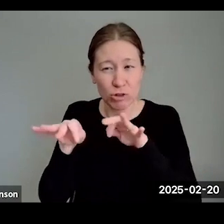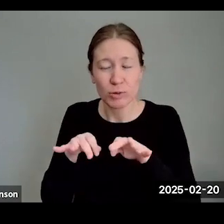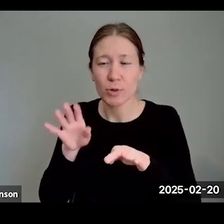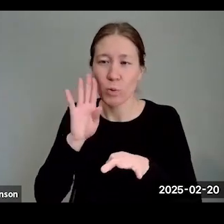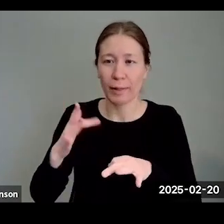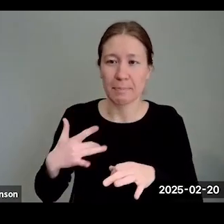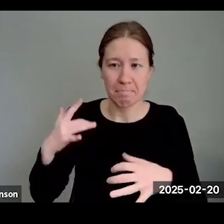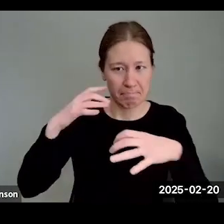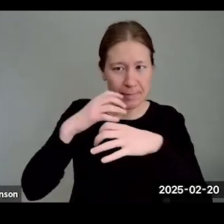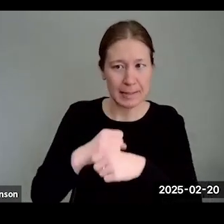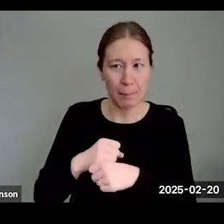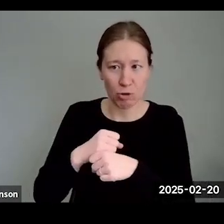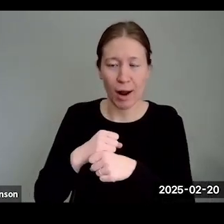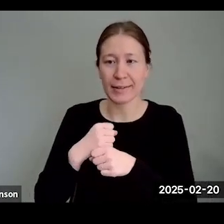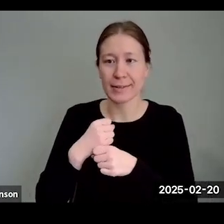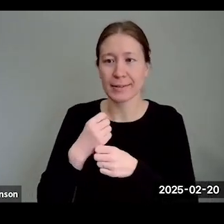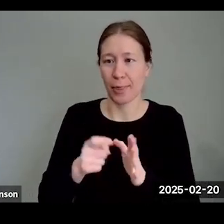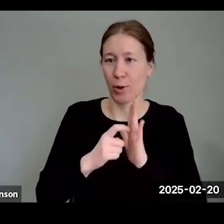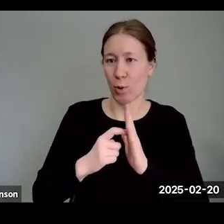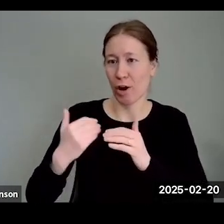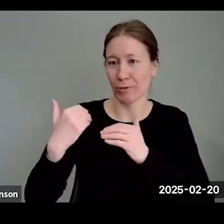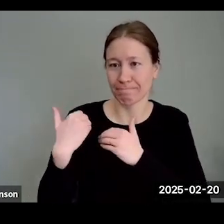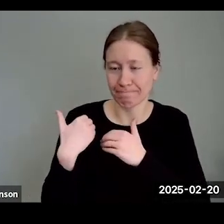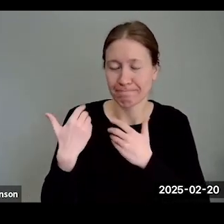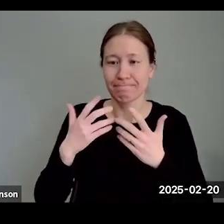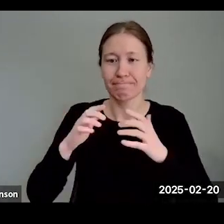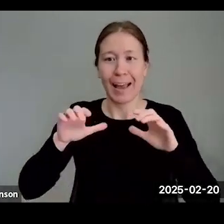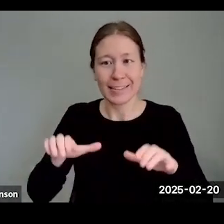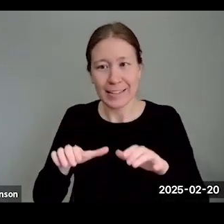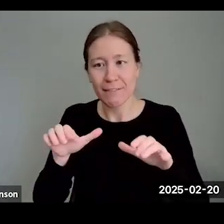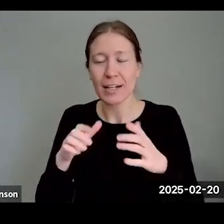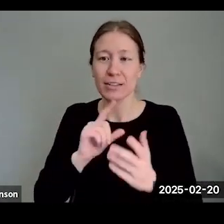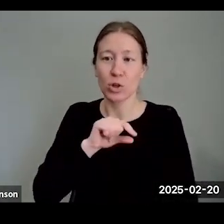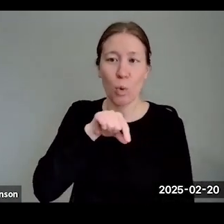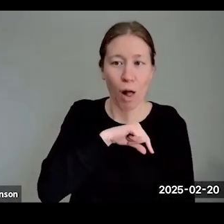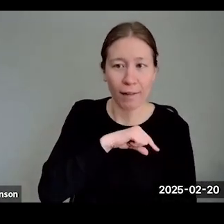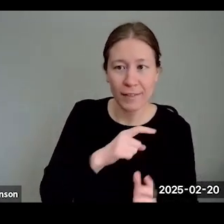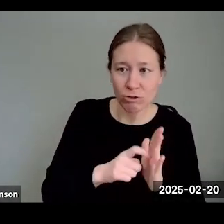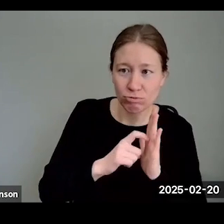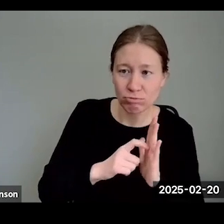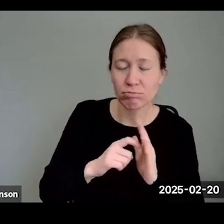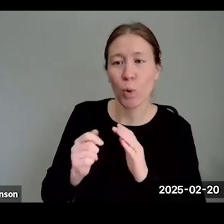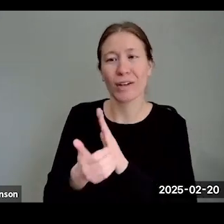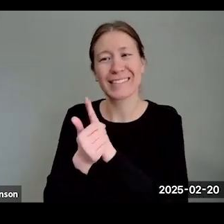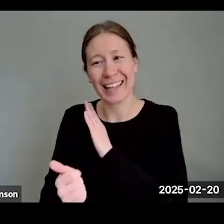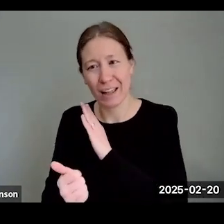the essential responsibilities, activities, qualifications, or necessary skills for a role.